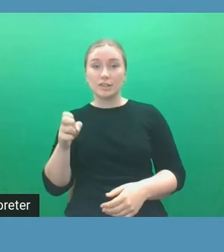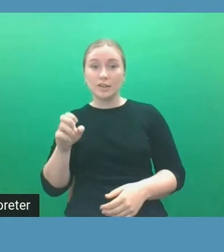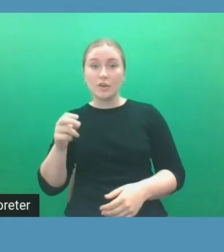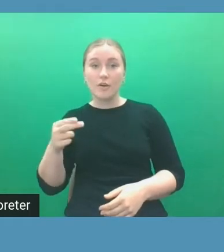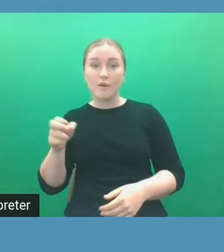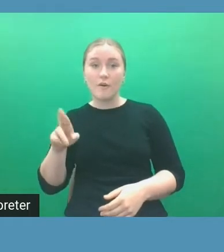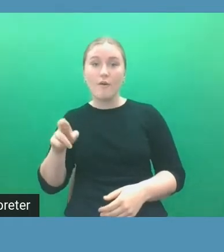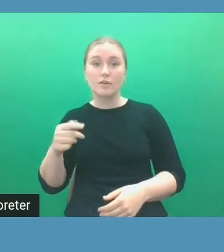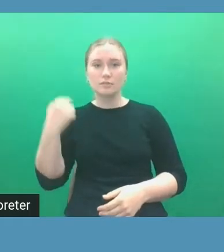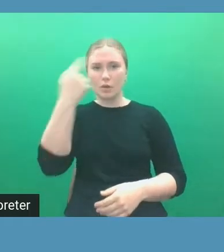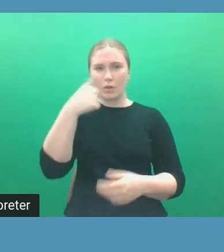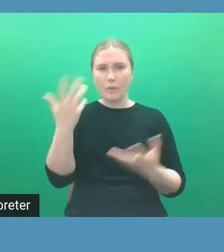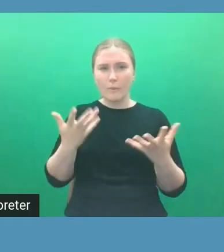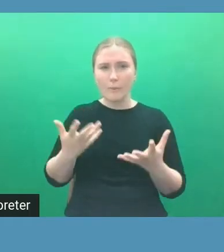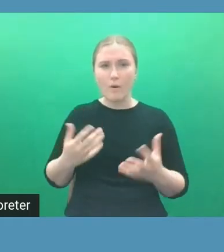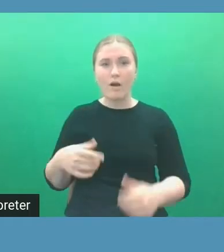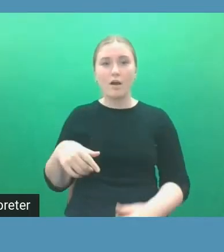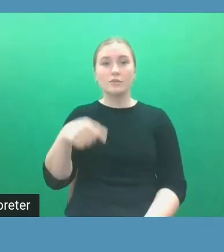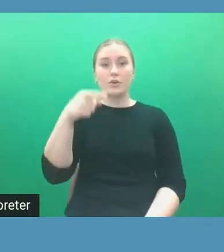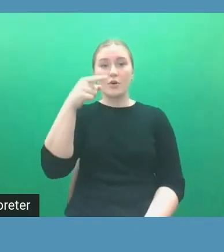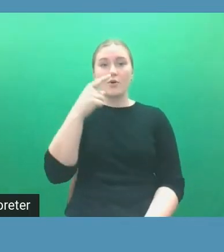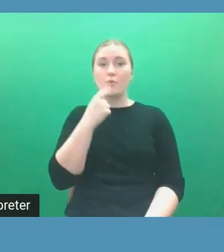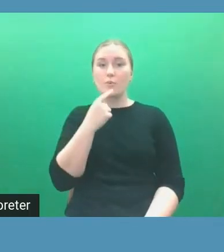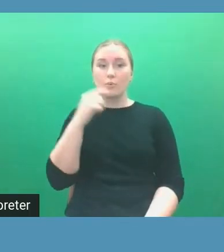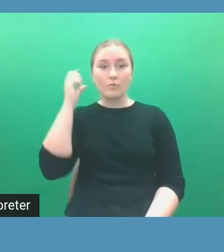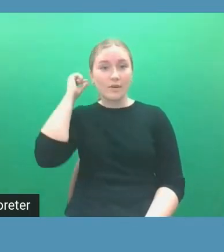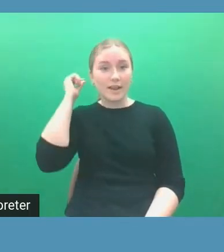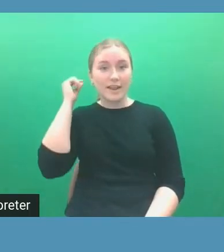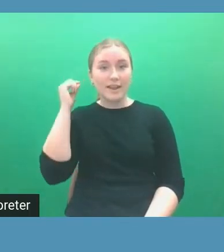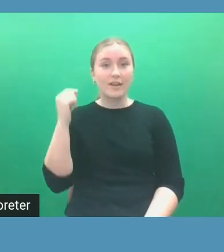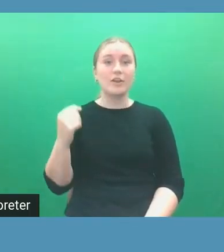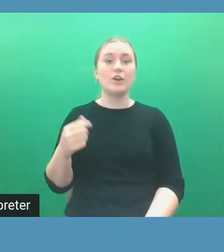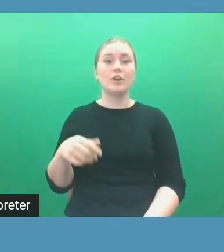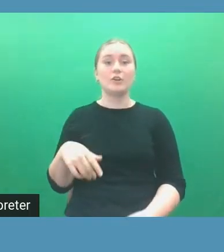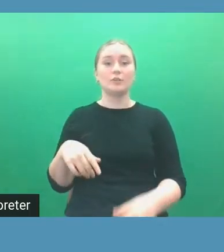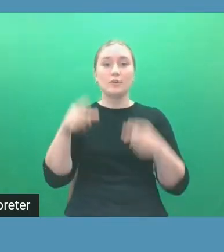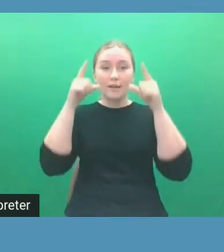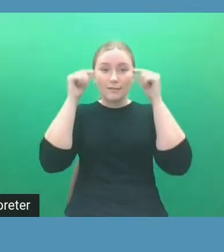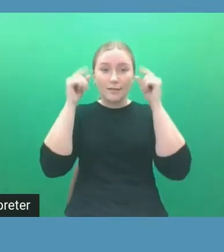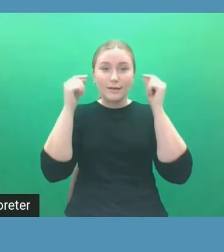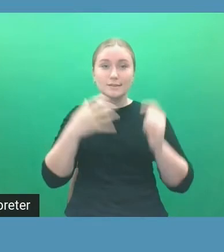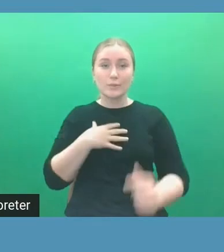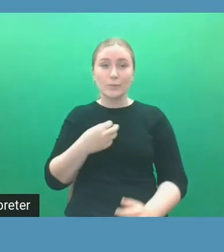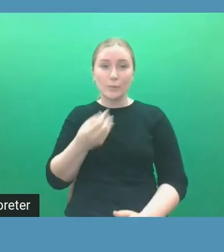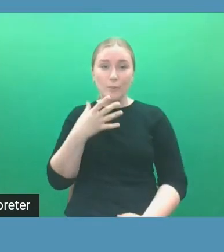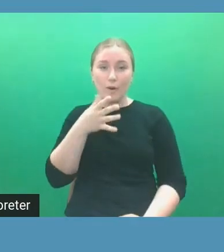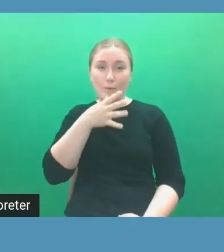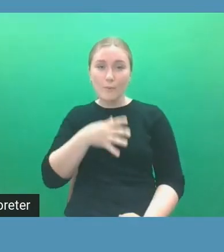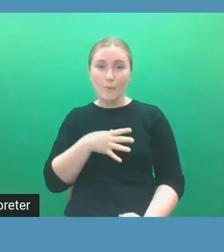hair which I let go curly today due to the high humidity down here. I'm wearing black-rimmed